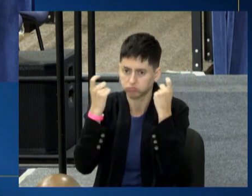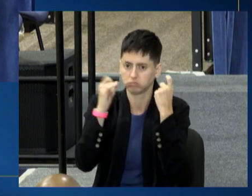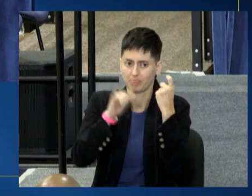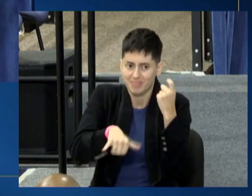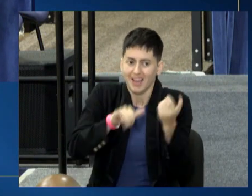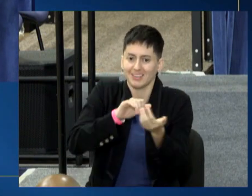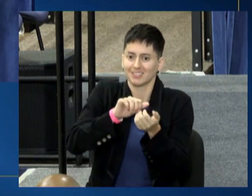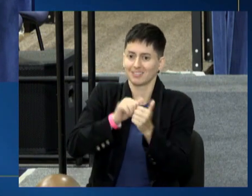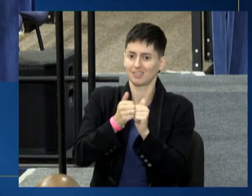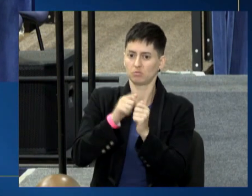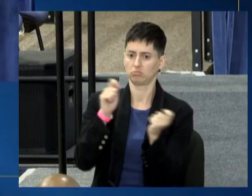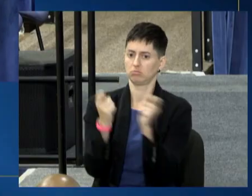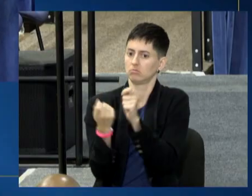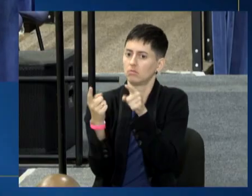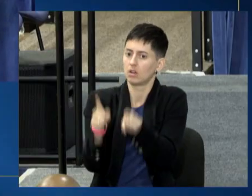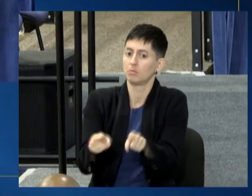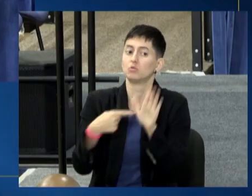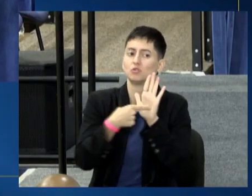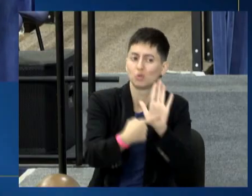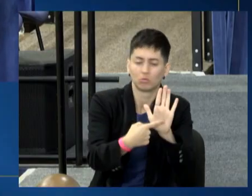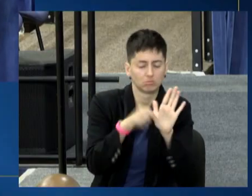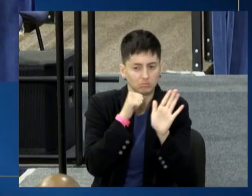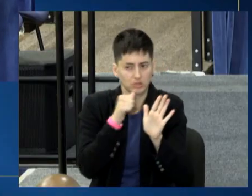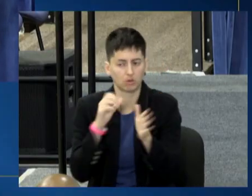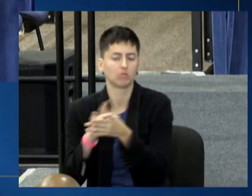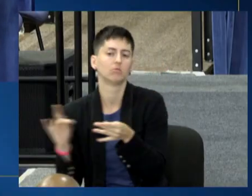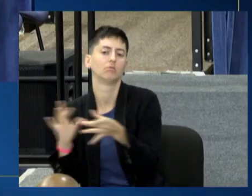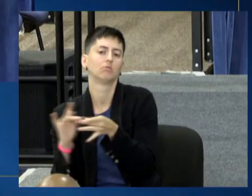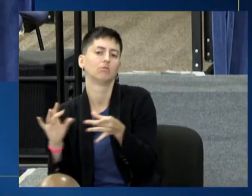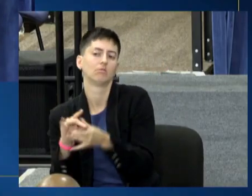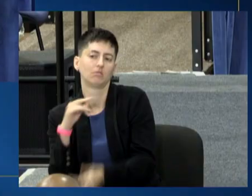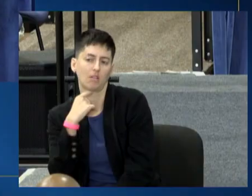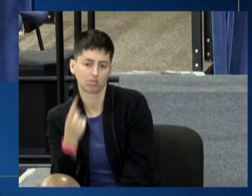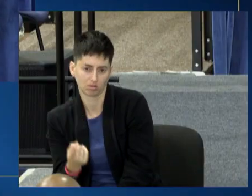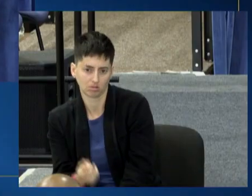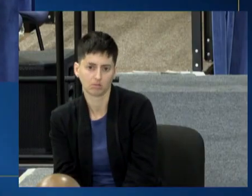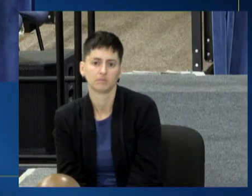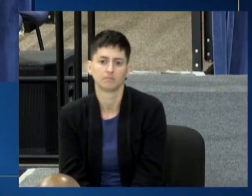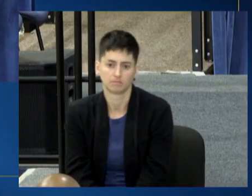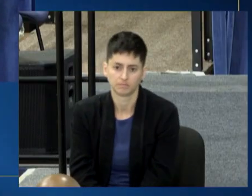we don't tell. It has been a really extraordinary year. Add to that, the work that we've done in